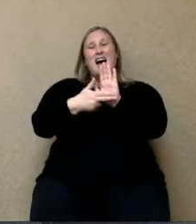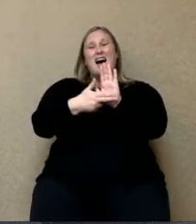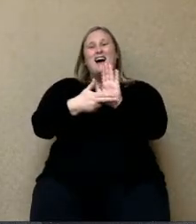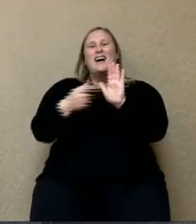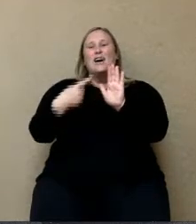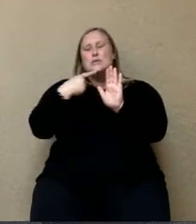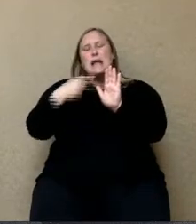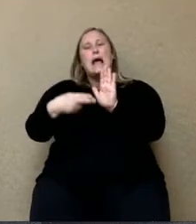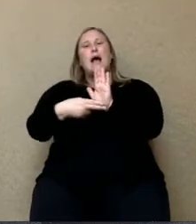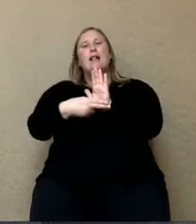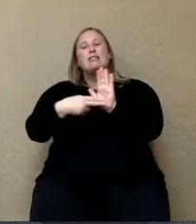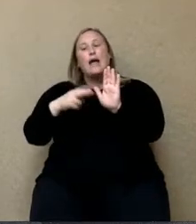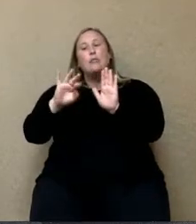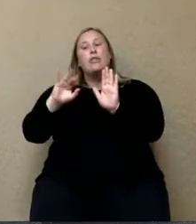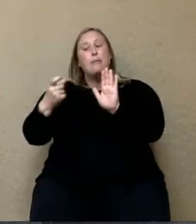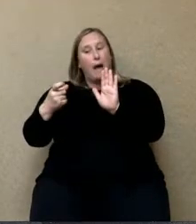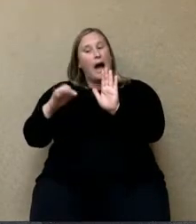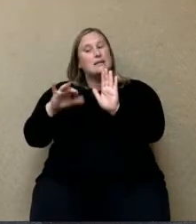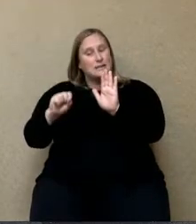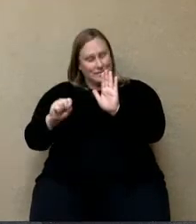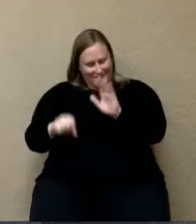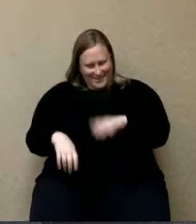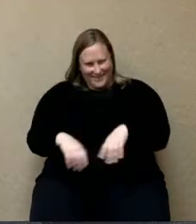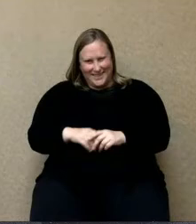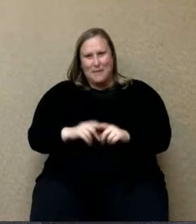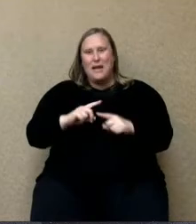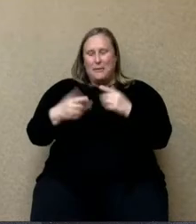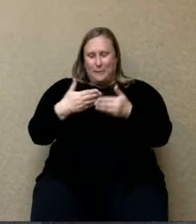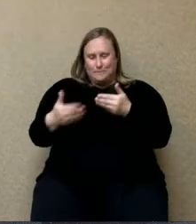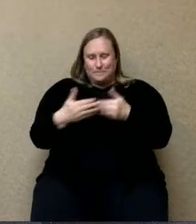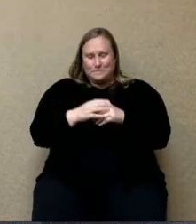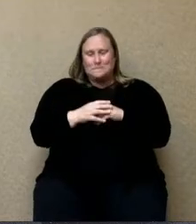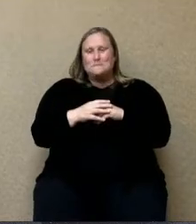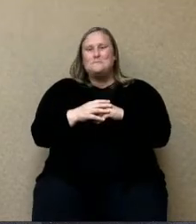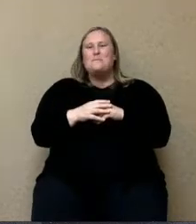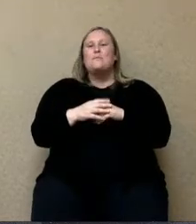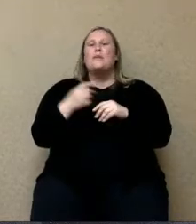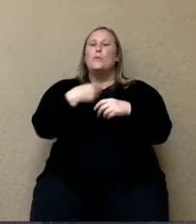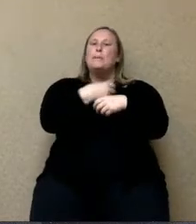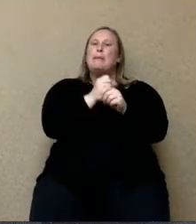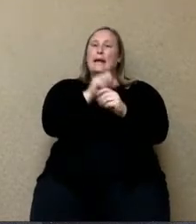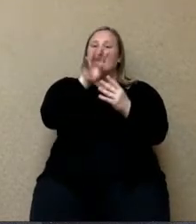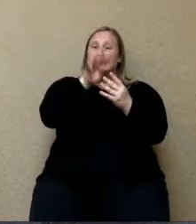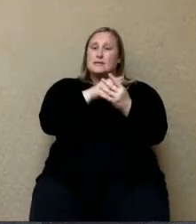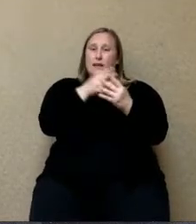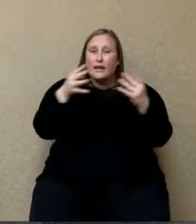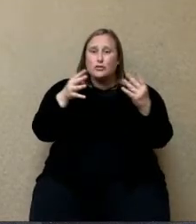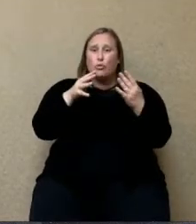That's what I would put in there. So, then we also created schedules and calendars,